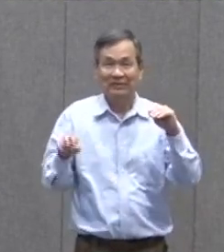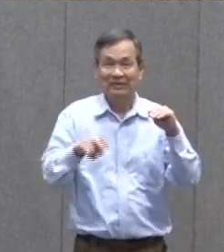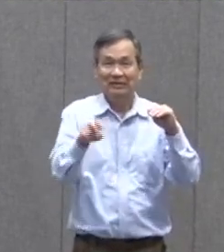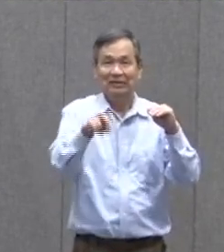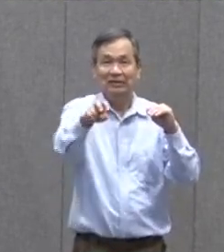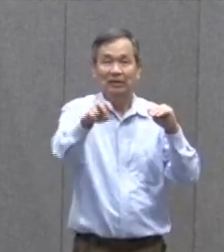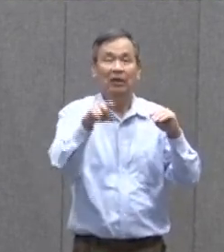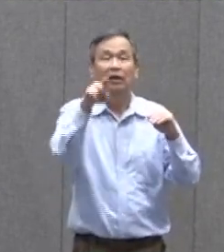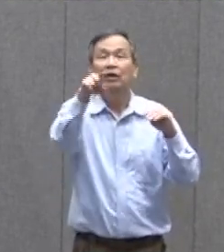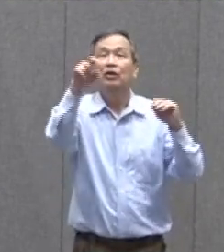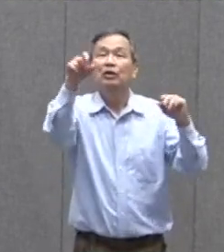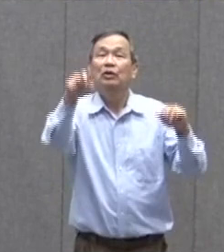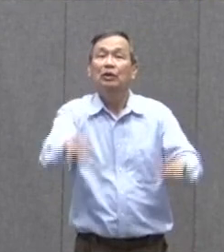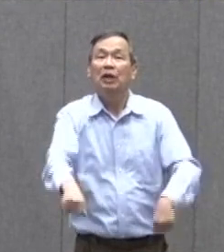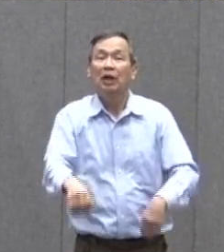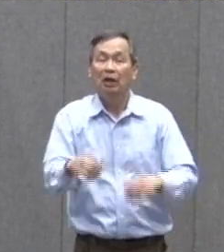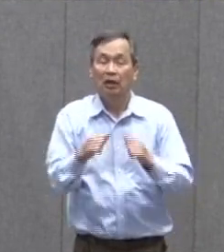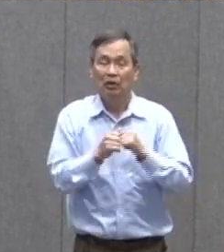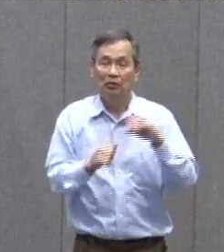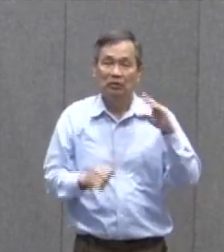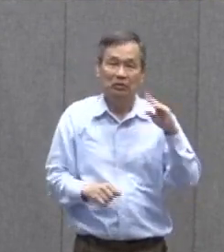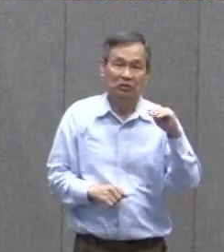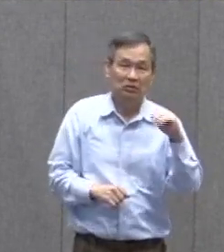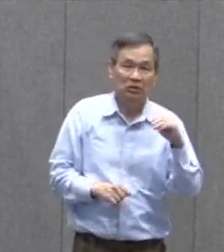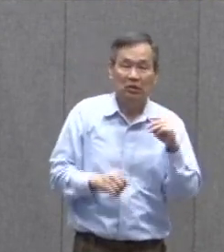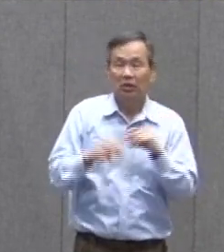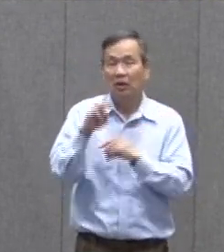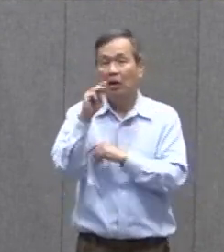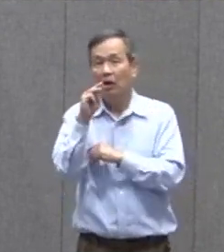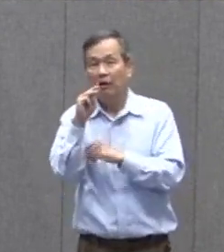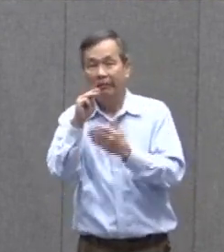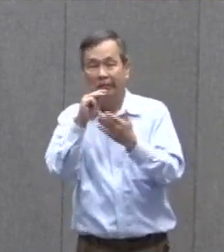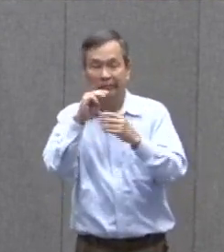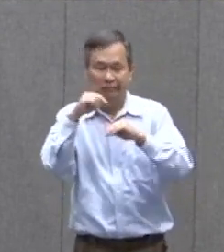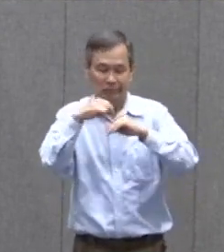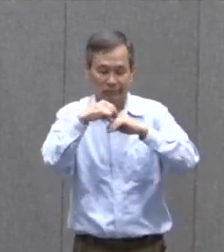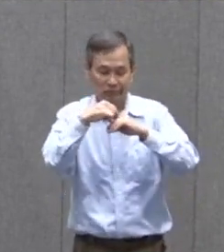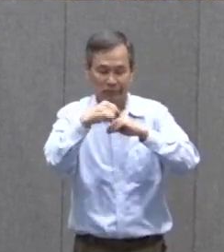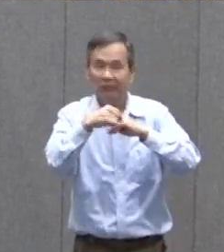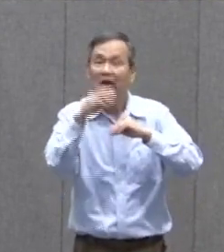which you could do with just a sock and markers and I made a tongue out of some paper.